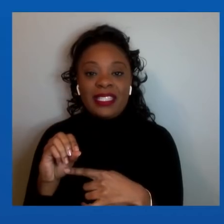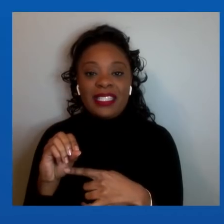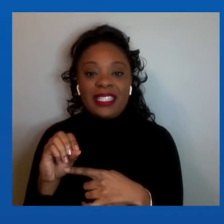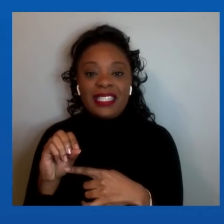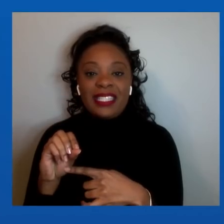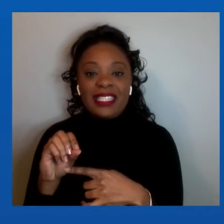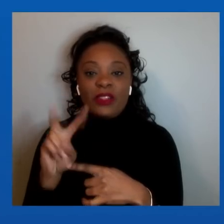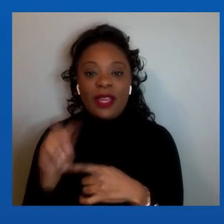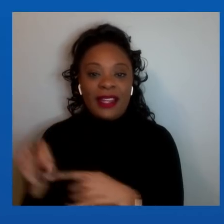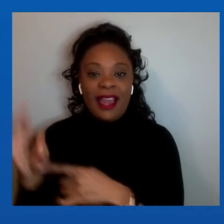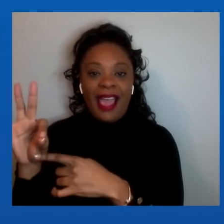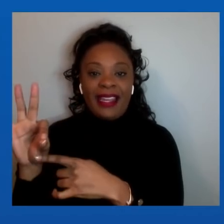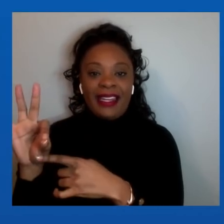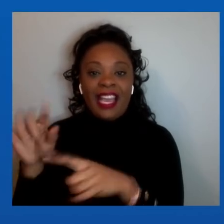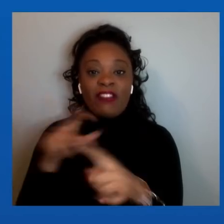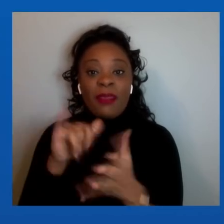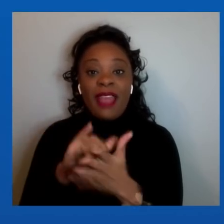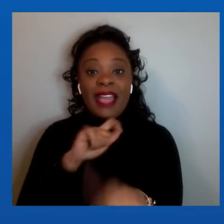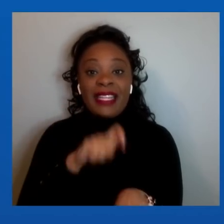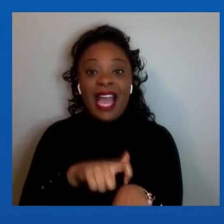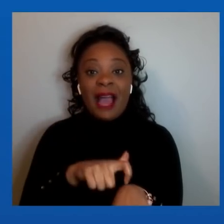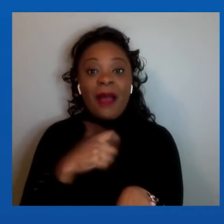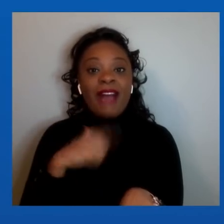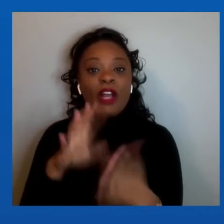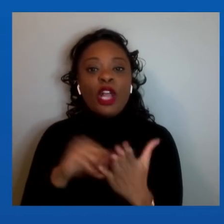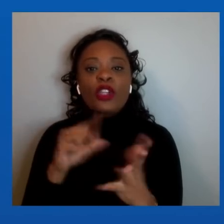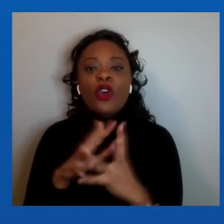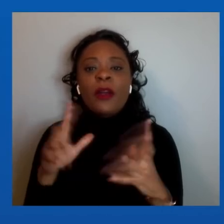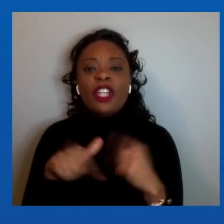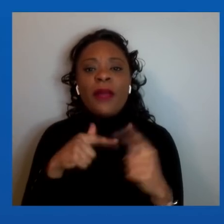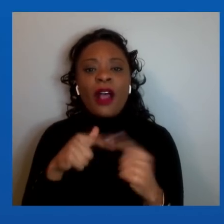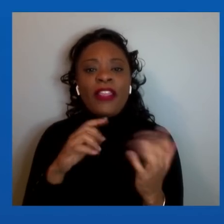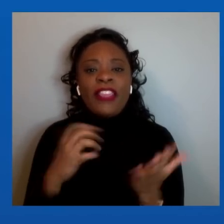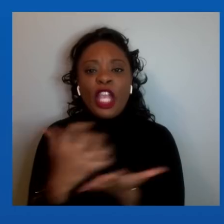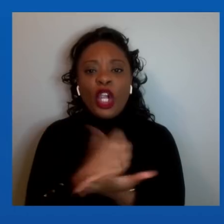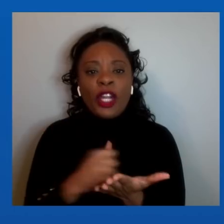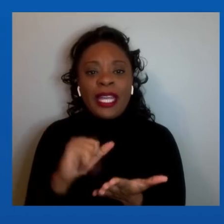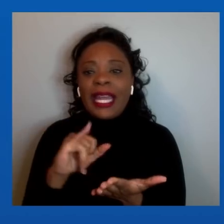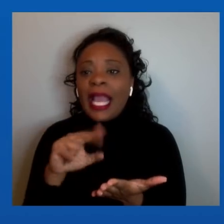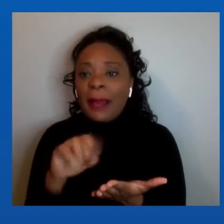From that time, I have learned so much about the earned income credit and the child tax credit.